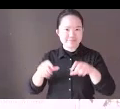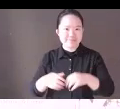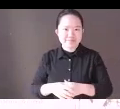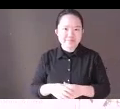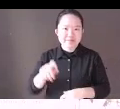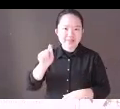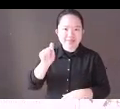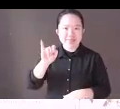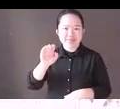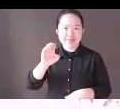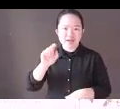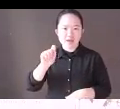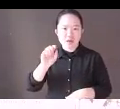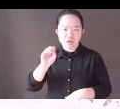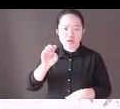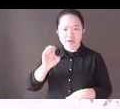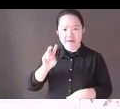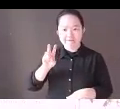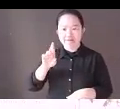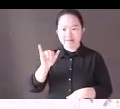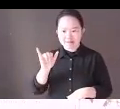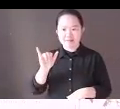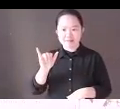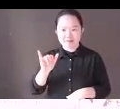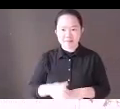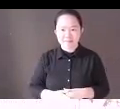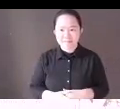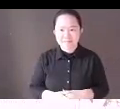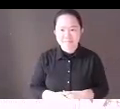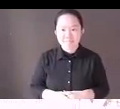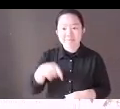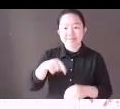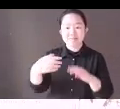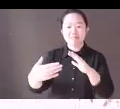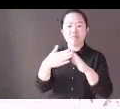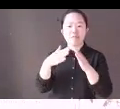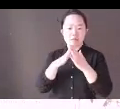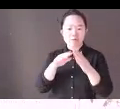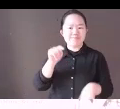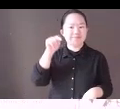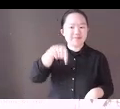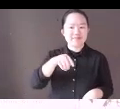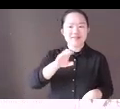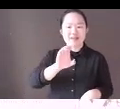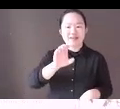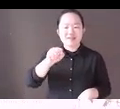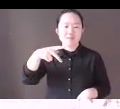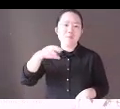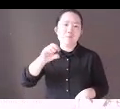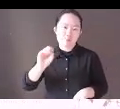uh innovator and accelerator uh our aim is to bring business uh in life uh using the business